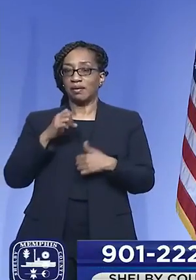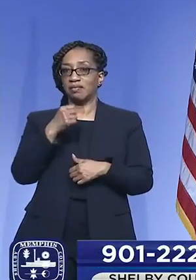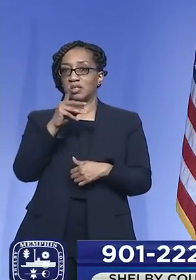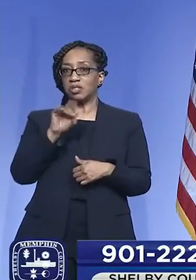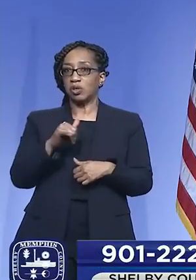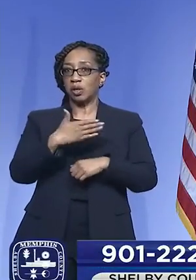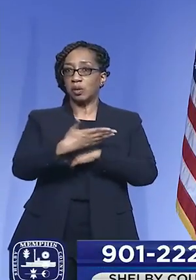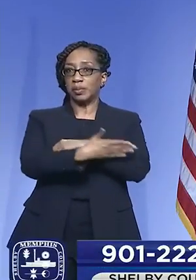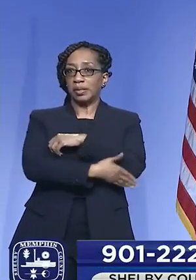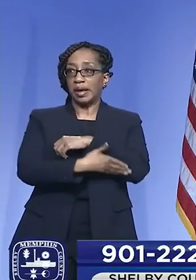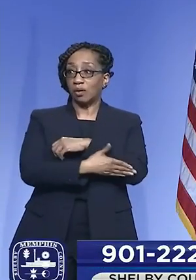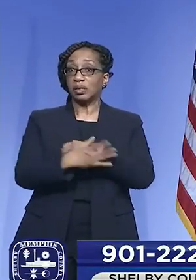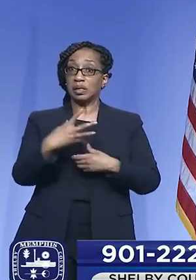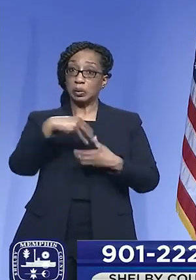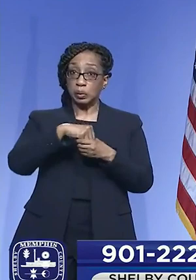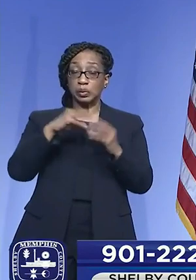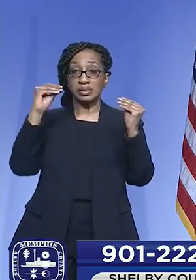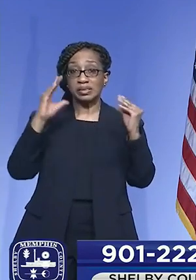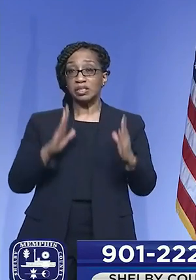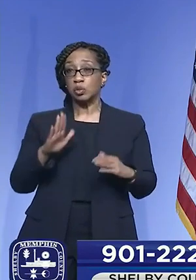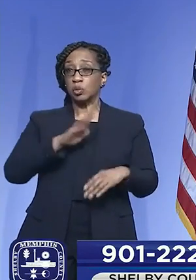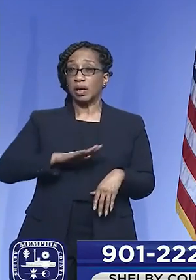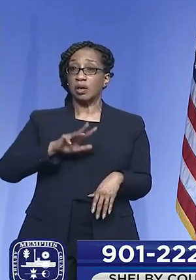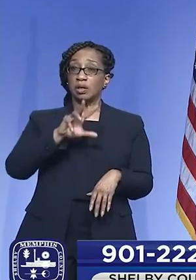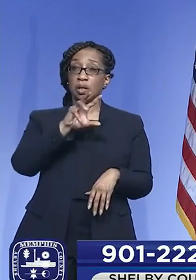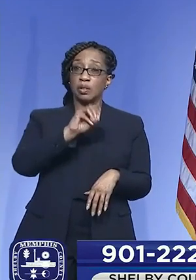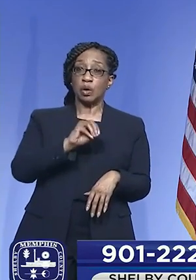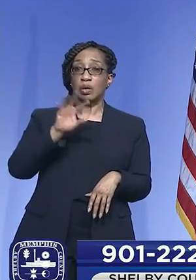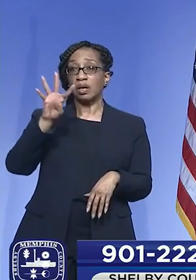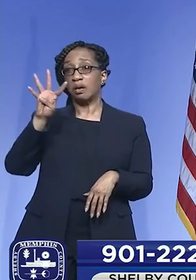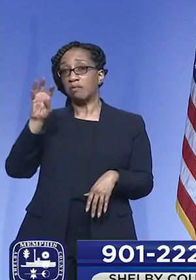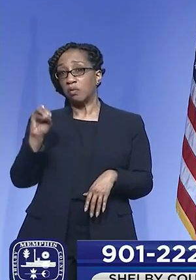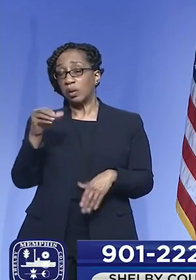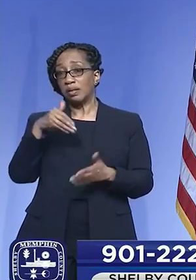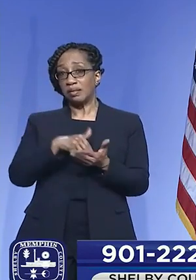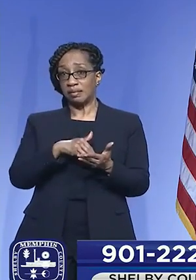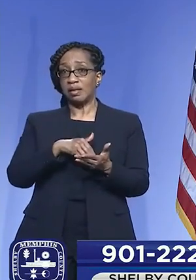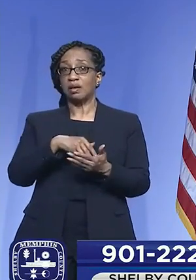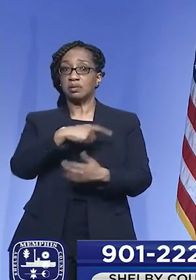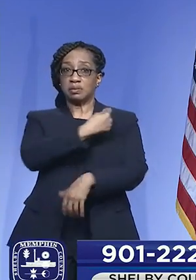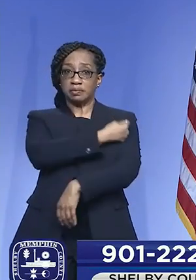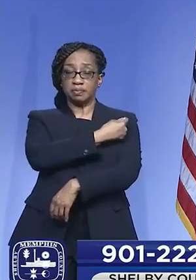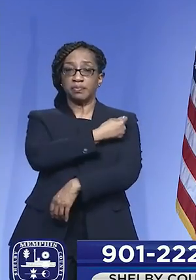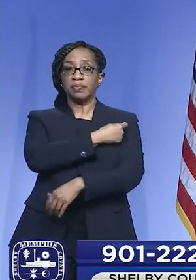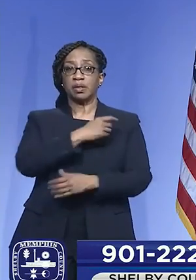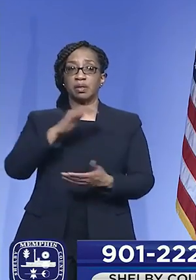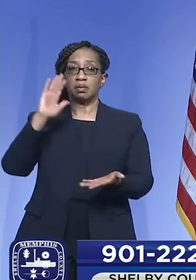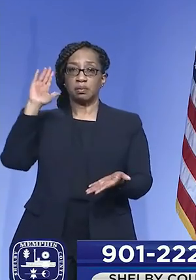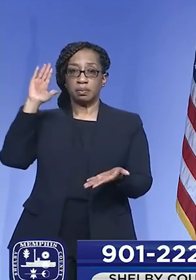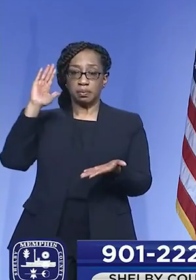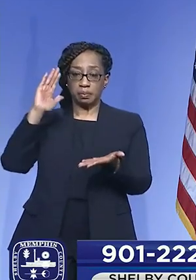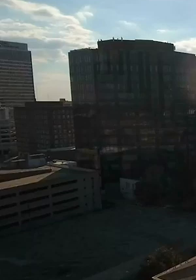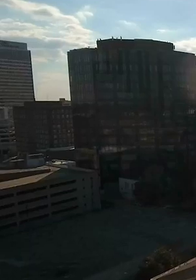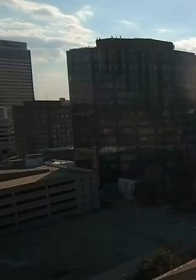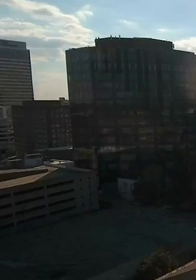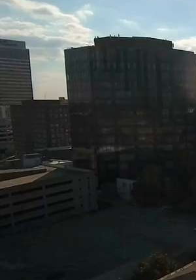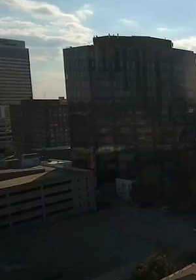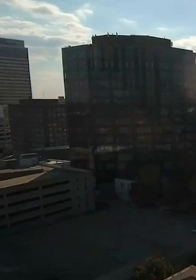PEOPLE DON'T HAVE TO WORRY ABOUT ABOUT THEM ABOUT THEM RIGHT ABOUT THEM RIGHT AWAY. THIS THIS WEEK THIS WEEK WE THIS WEEK WE ANTICIPATE PUTTING PUTTING OUT PUTTING OUT SOMEWHERE PUTTING OUT SOMEWHERE BETWEEN 30 40,000 DOSES 30 40,000 DOSES WHICH 30 40,000 DOSES WHICH WILL BRING BRING US